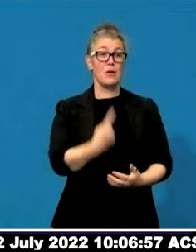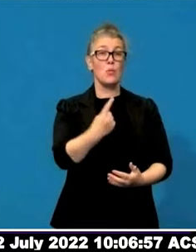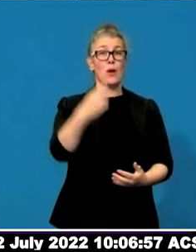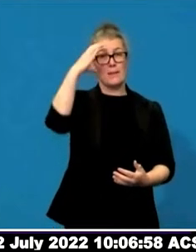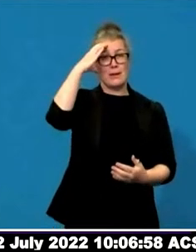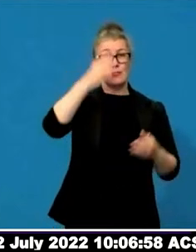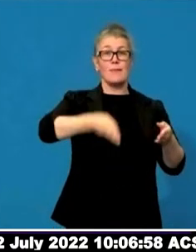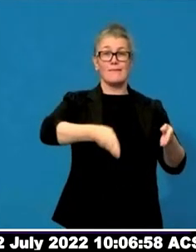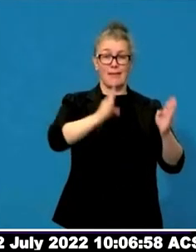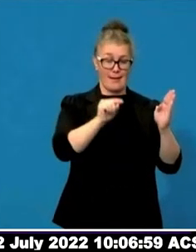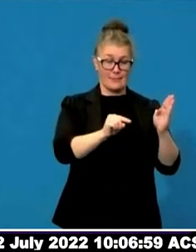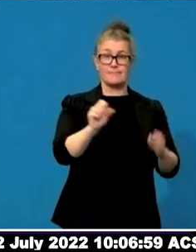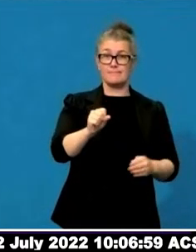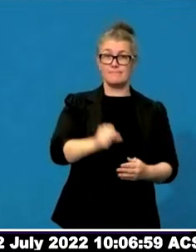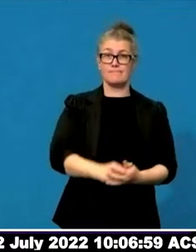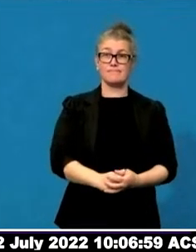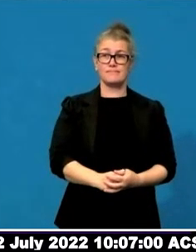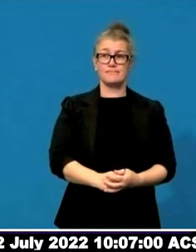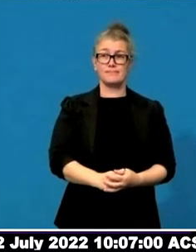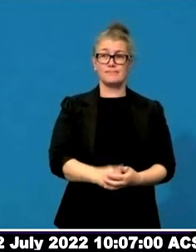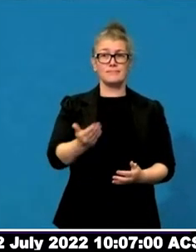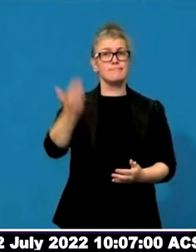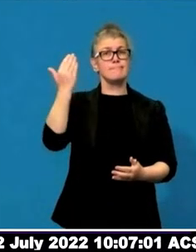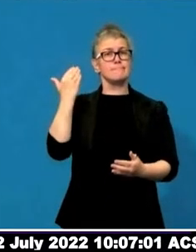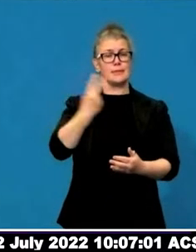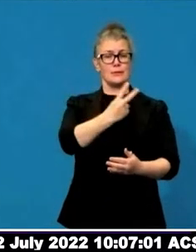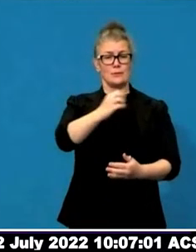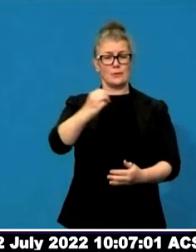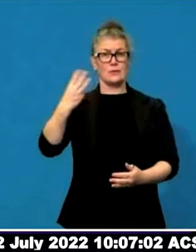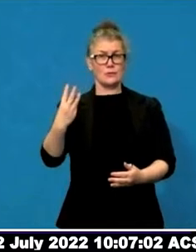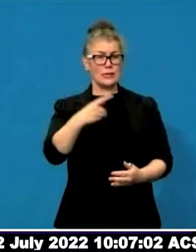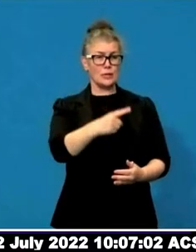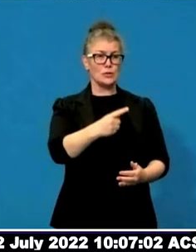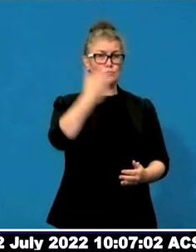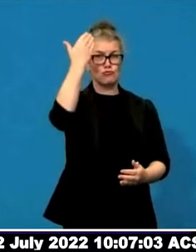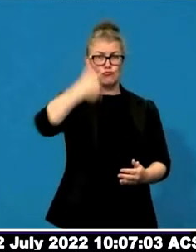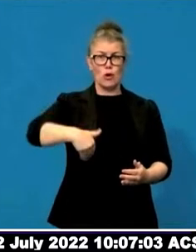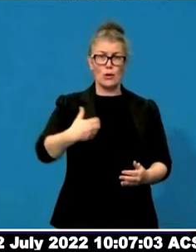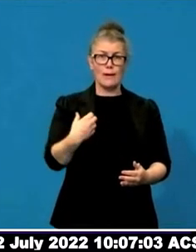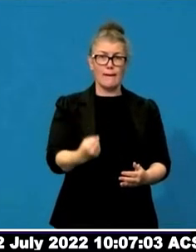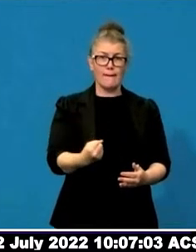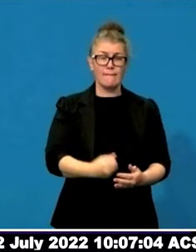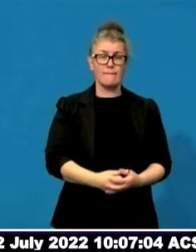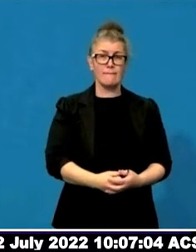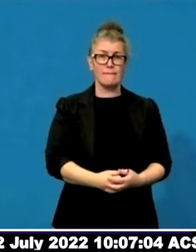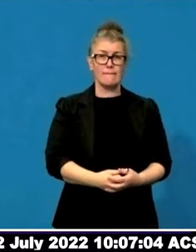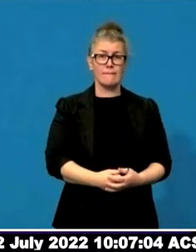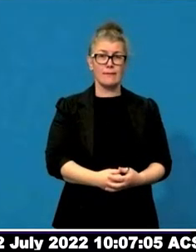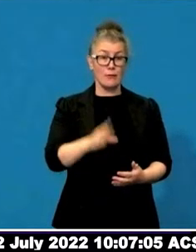In 2003, you had a stroke and, as a result, you are unable to speak?